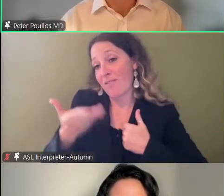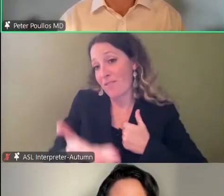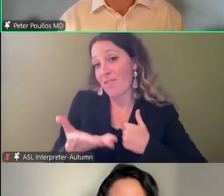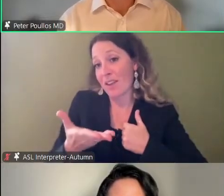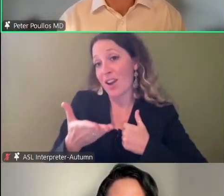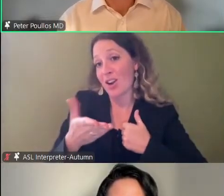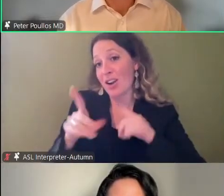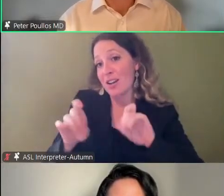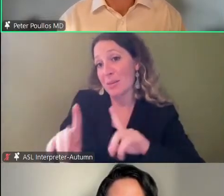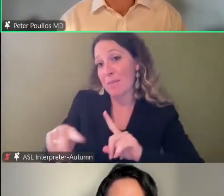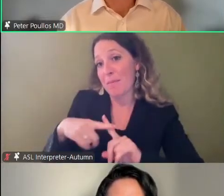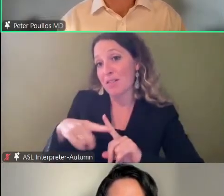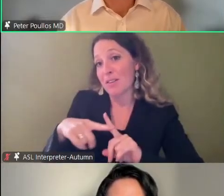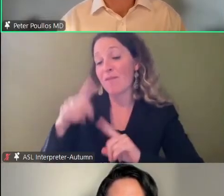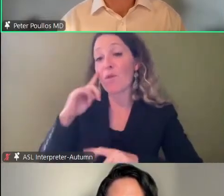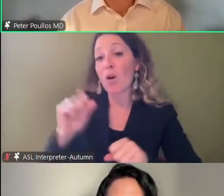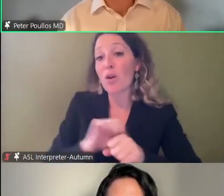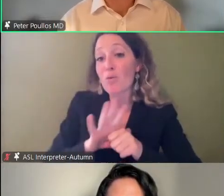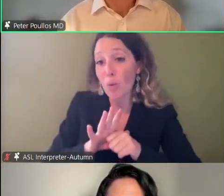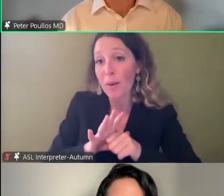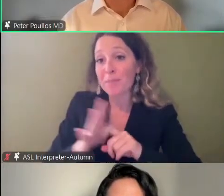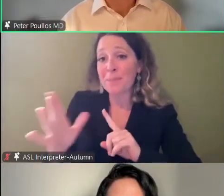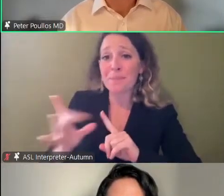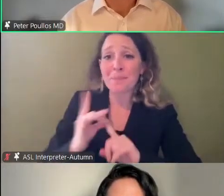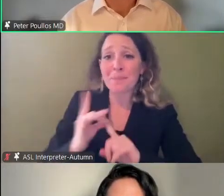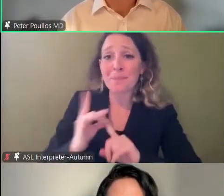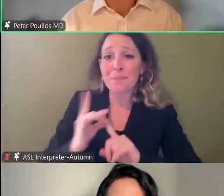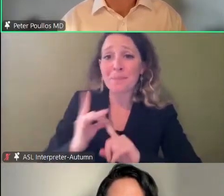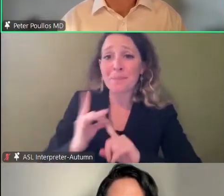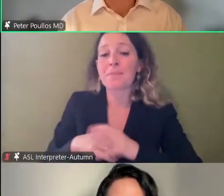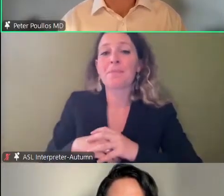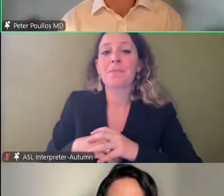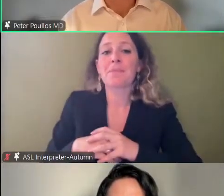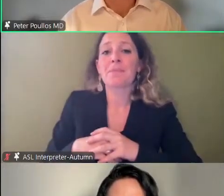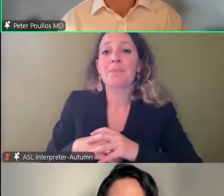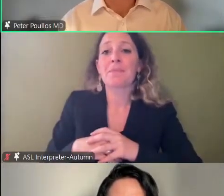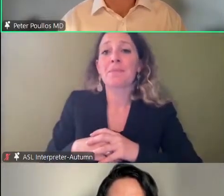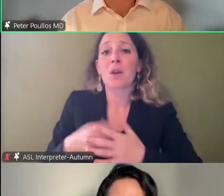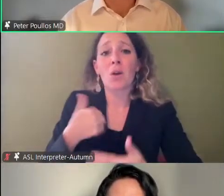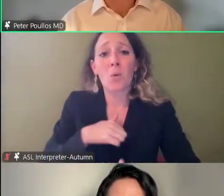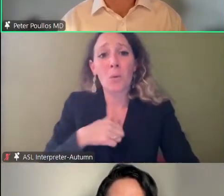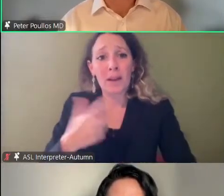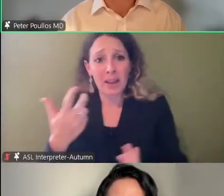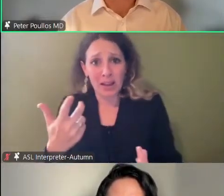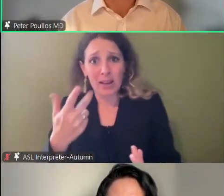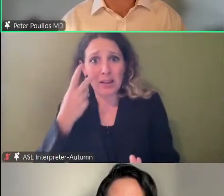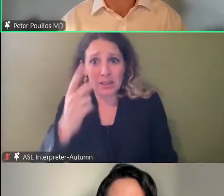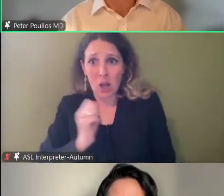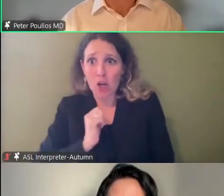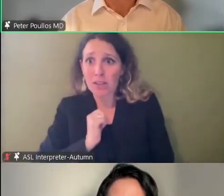And so for those of us who see ourselves or a loved one in these images, this was scary.